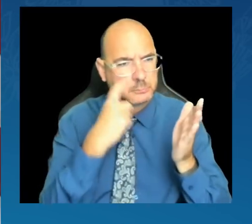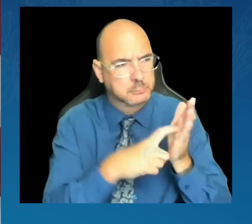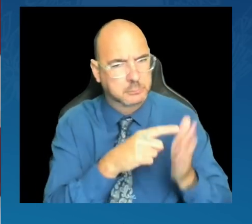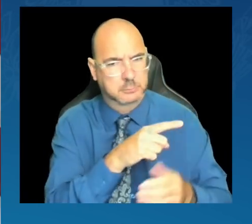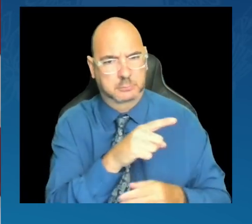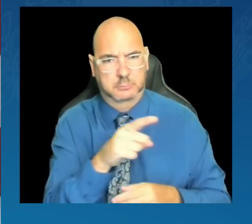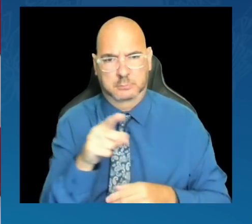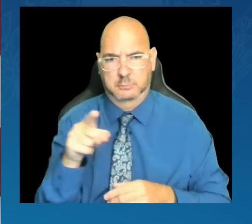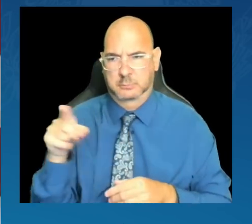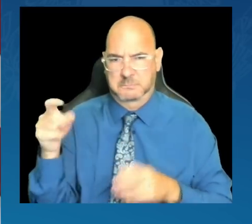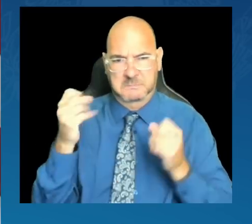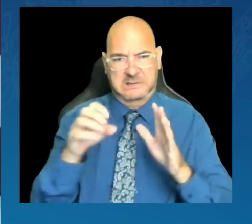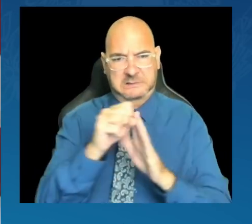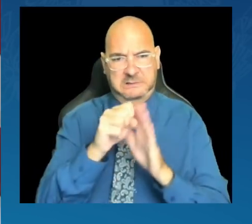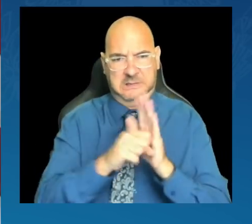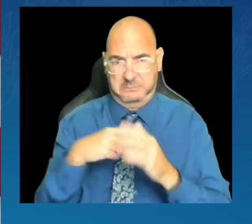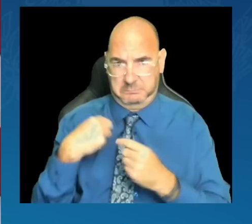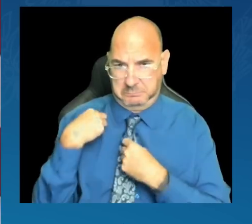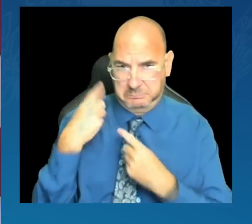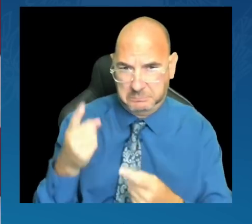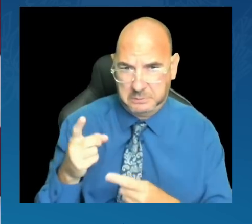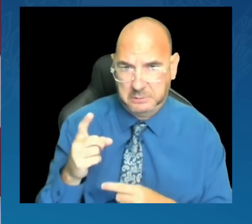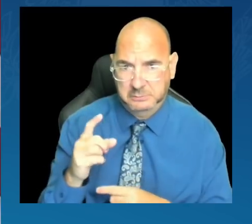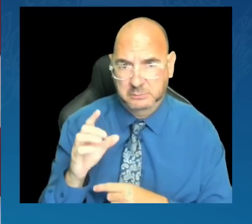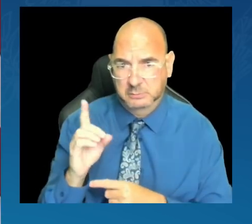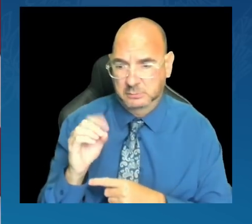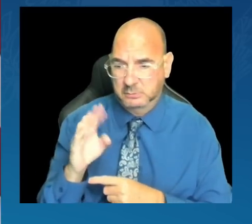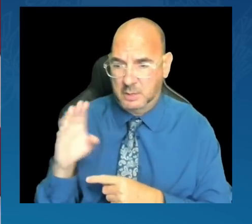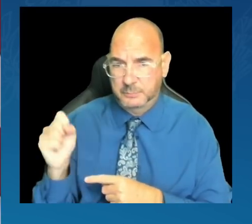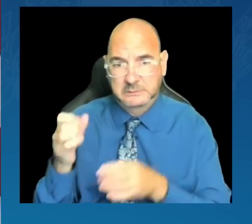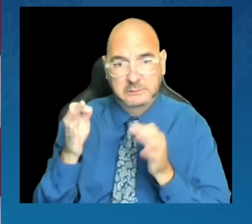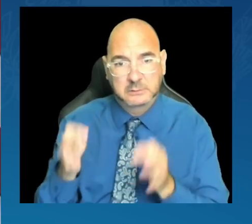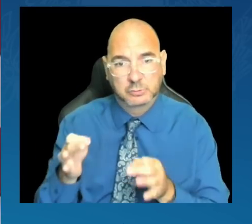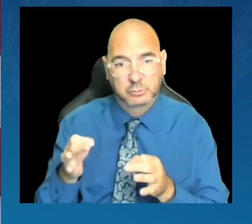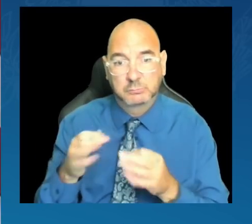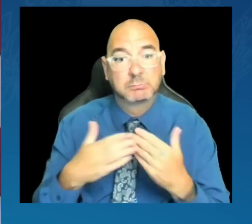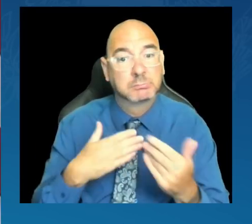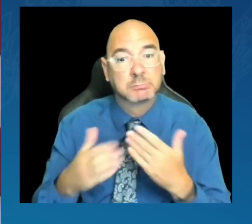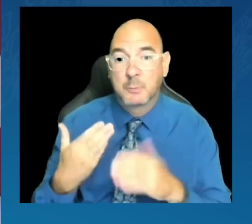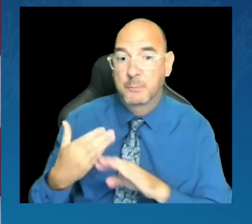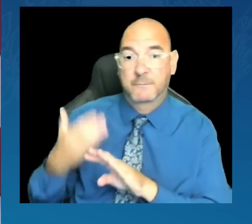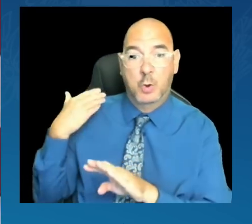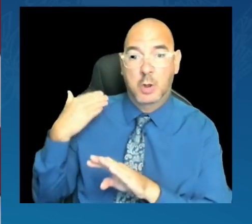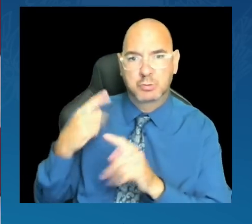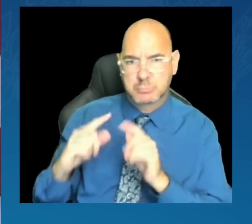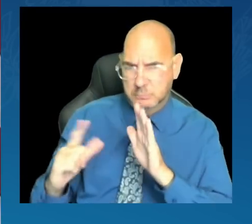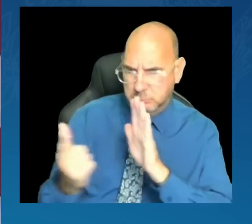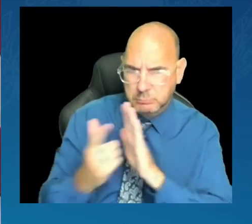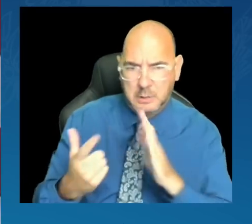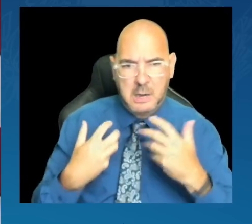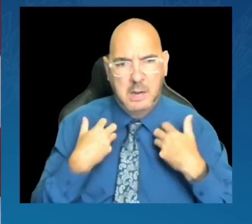and attempting even before, to criminalize health professionals, to punish women --